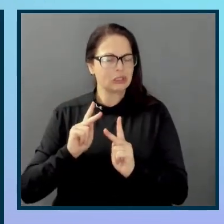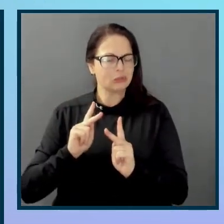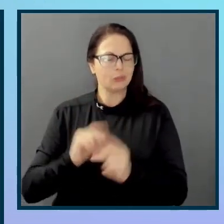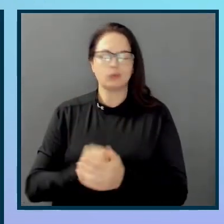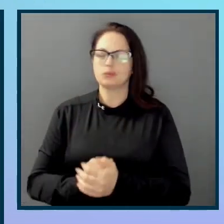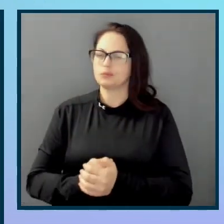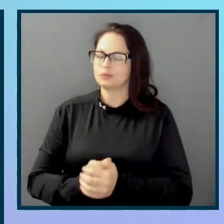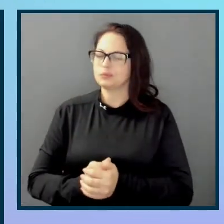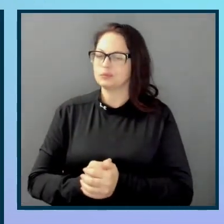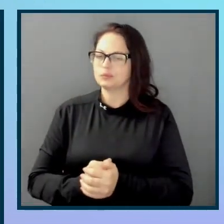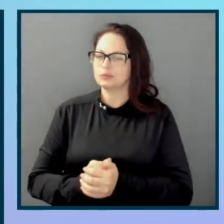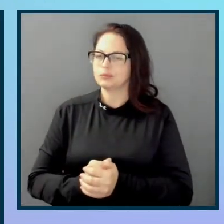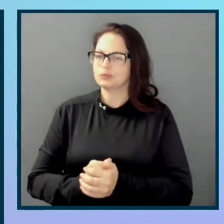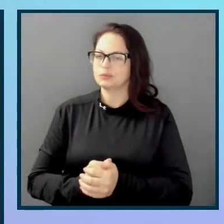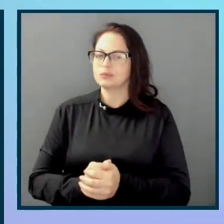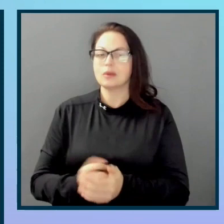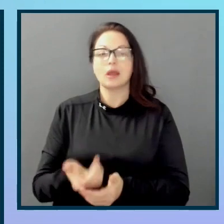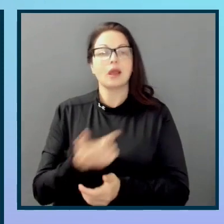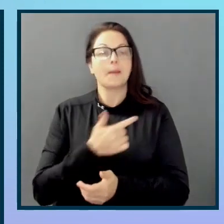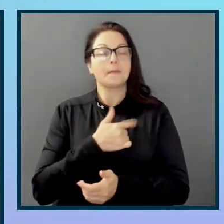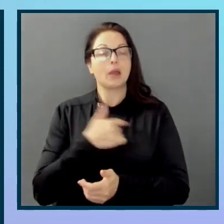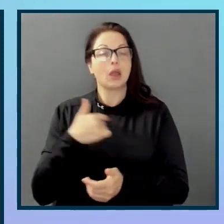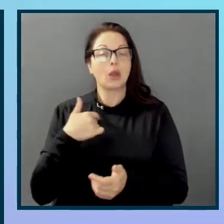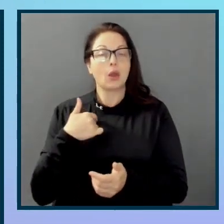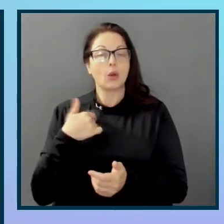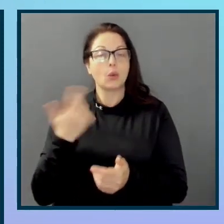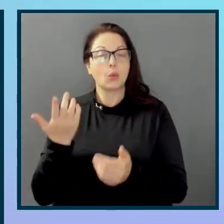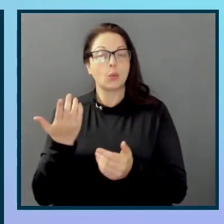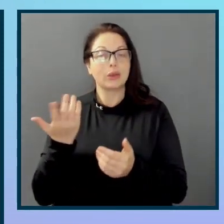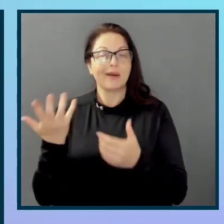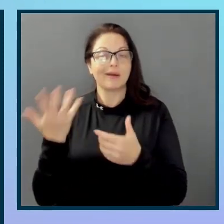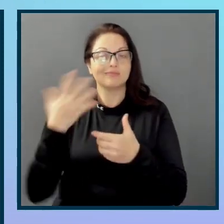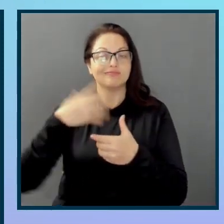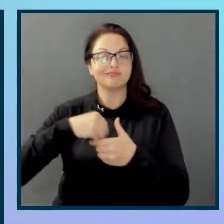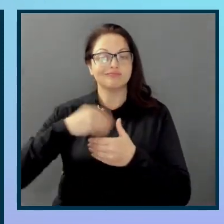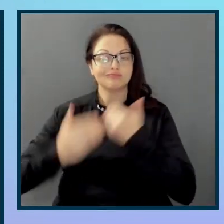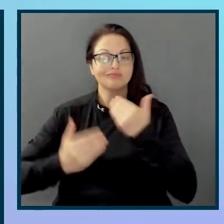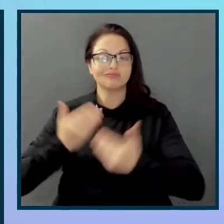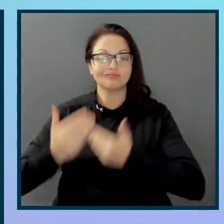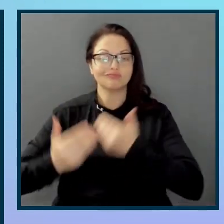But we were often brought into the process to validate applications that have been in production for some time.